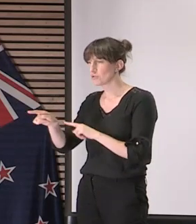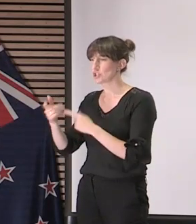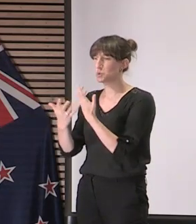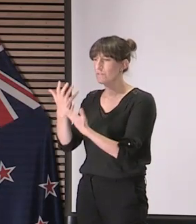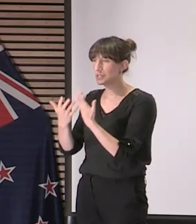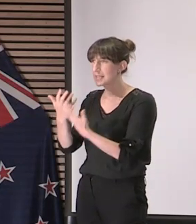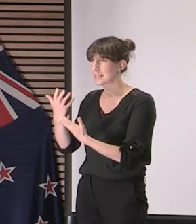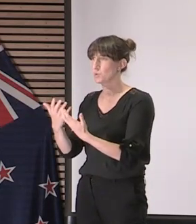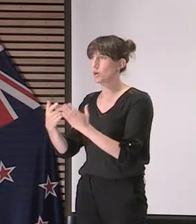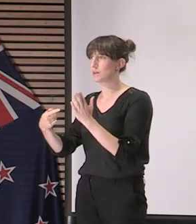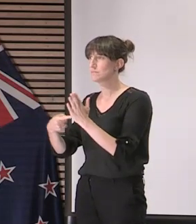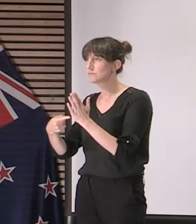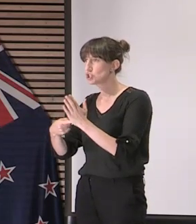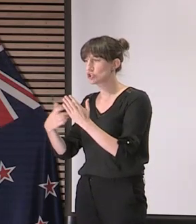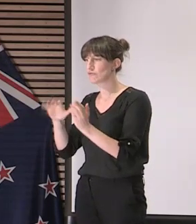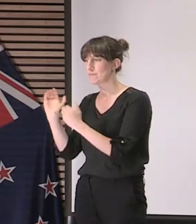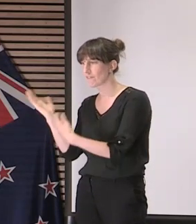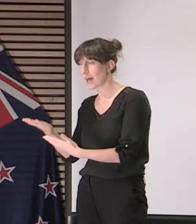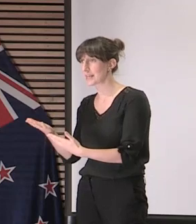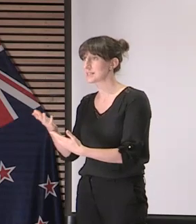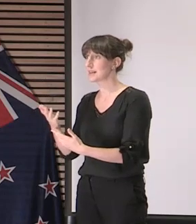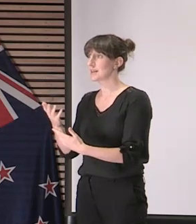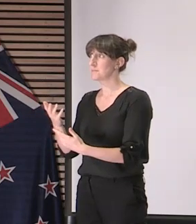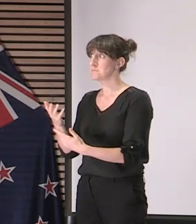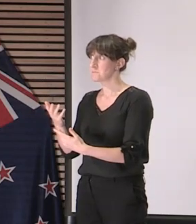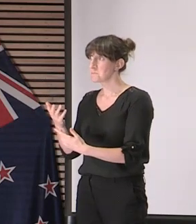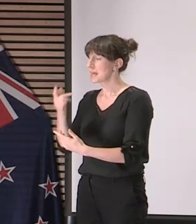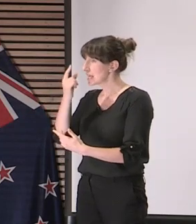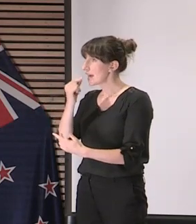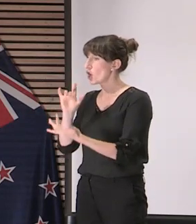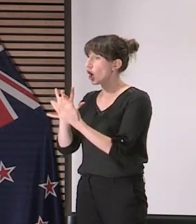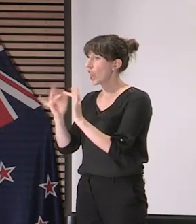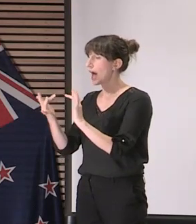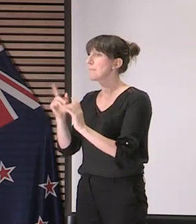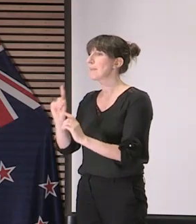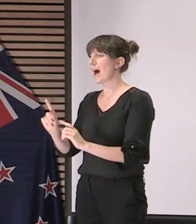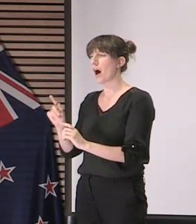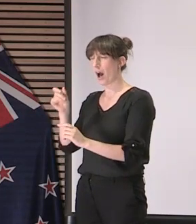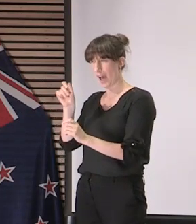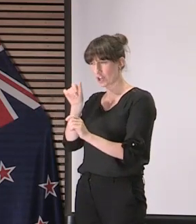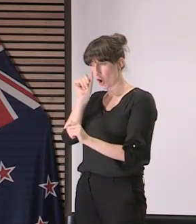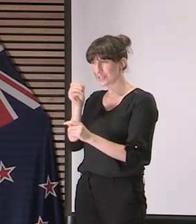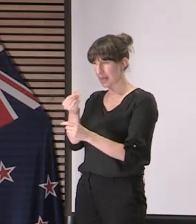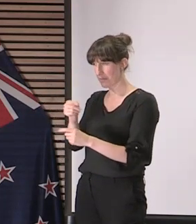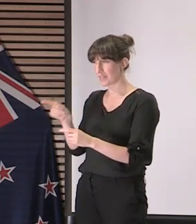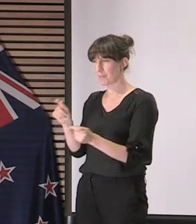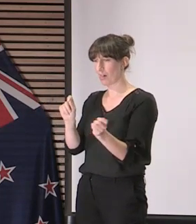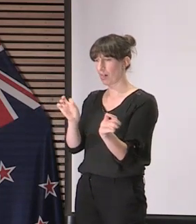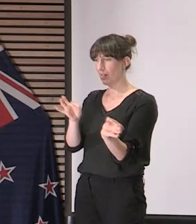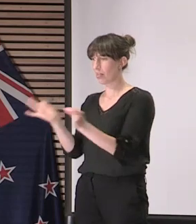had. I most - most of the